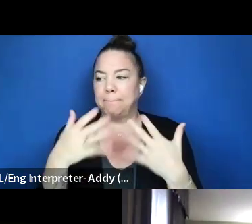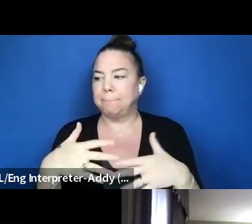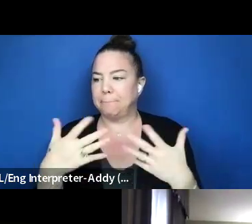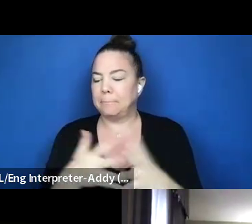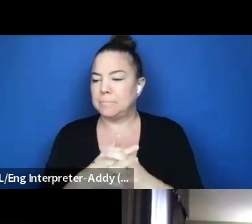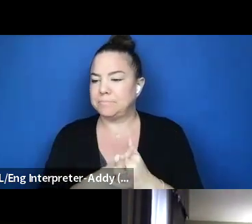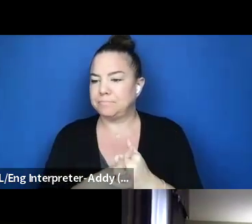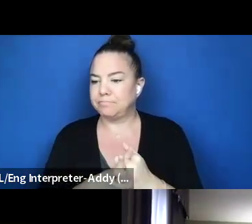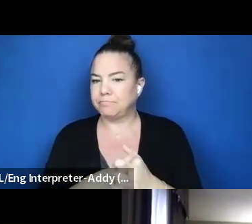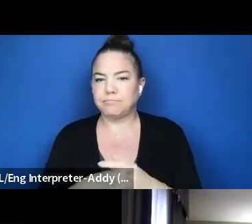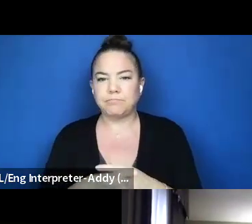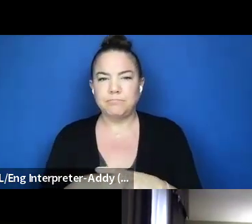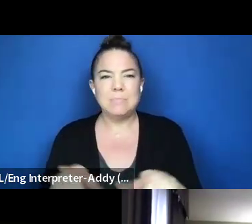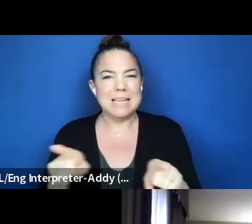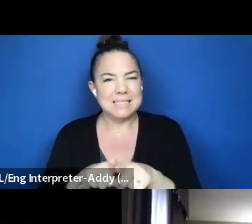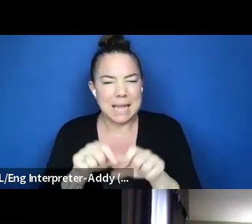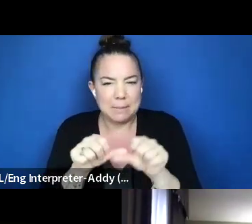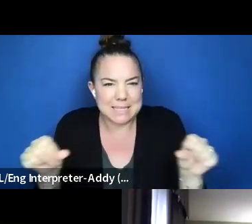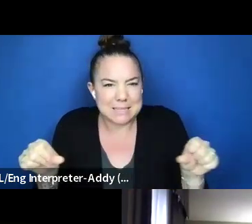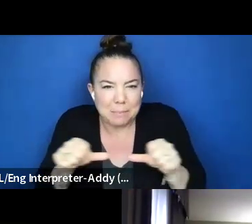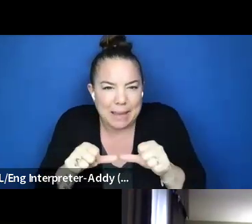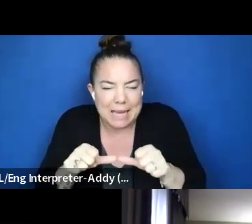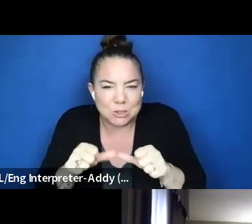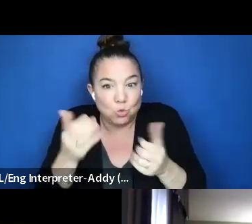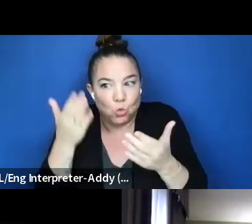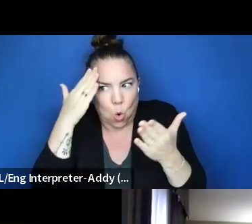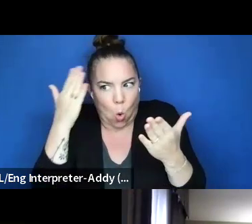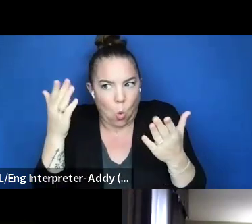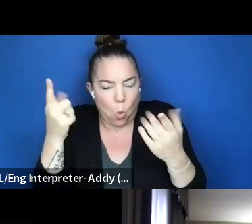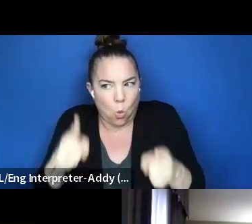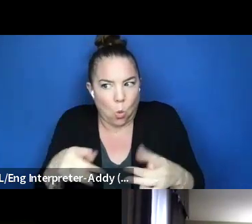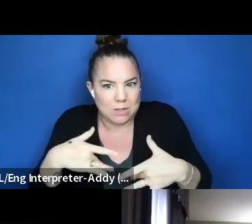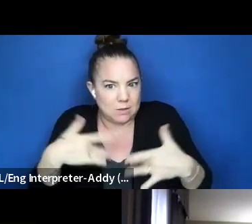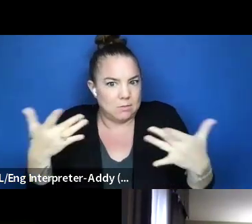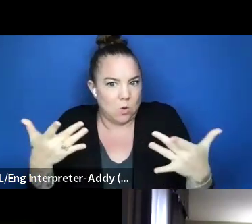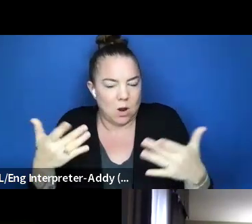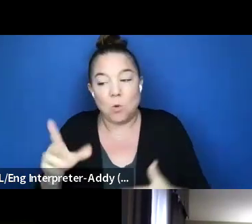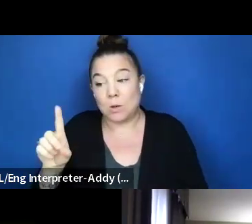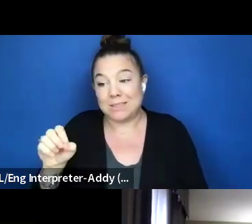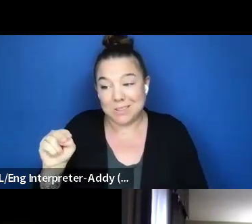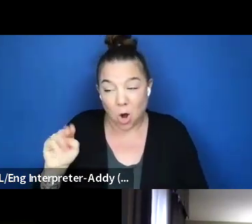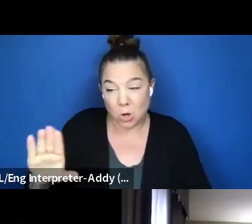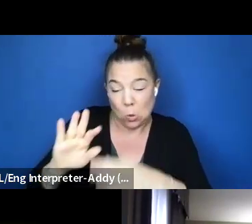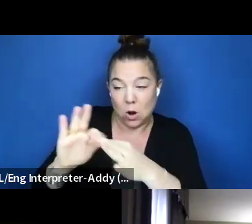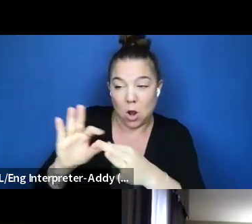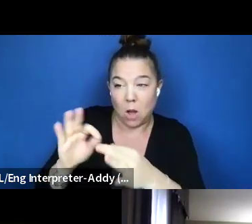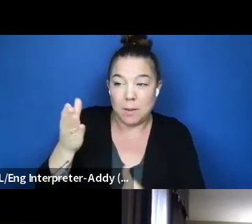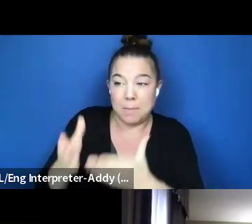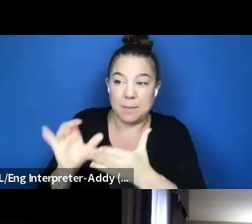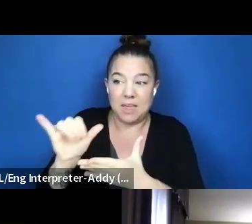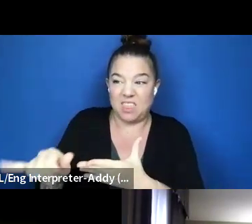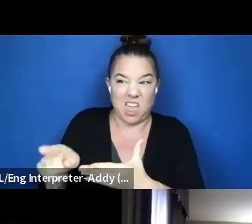Leelynn Brady: the same the same space, I guess, to know what's going on, because, like, from what I'm hearing from you, Don, maybe that stuff wasn't coming to your attention, but